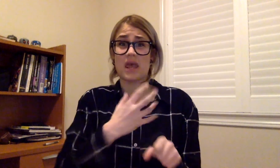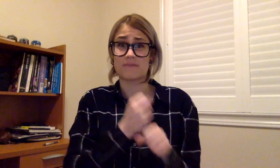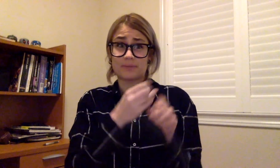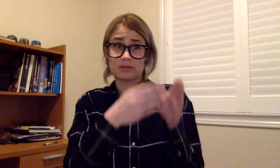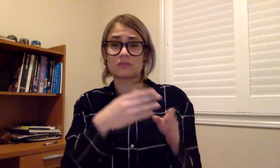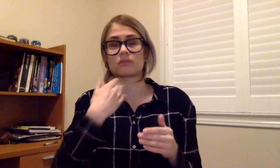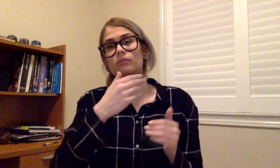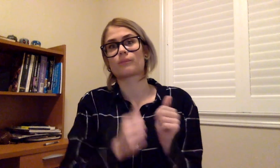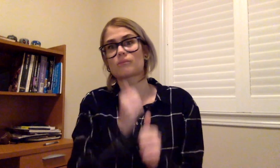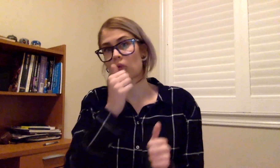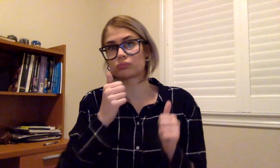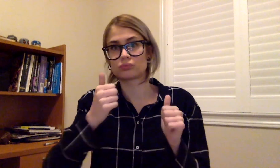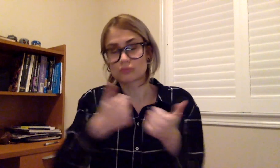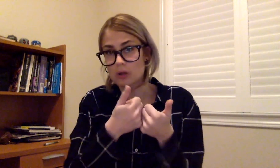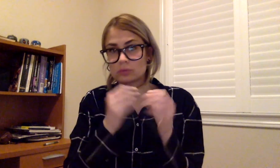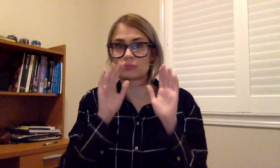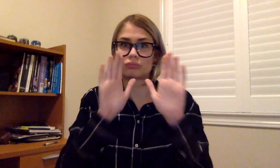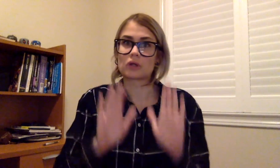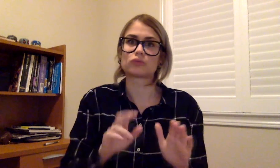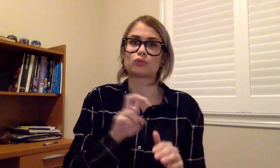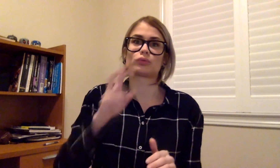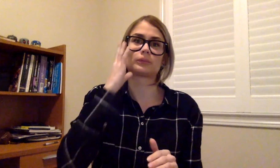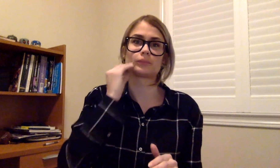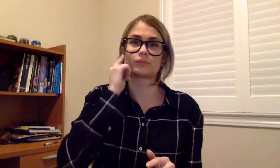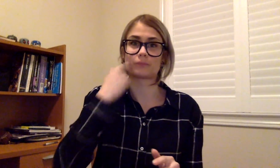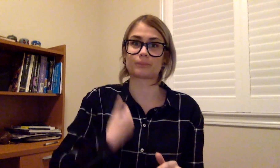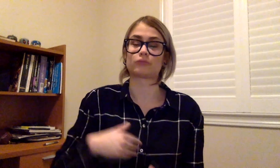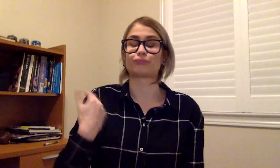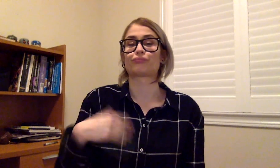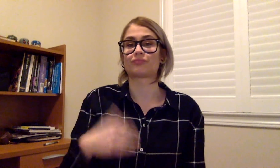Those five years was a challenging and great journey.